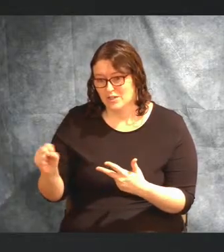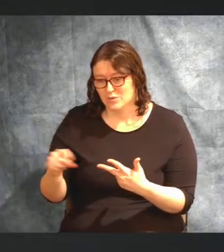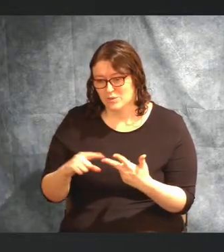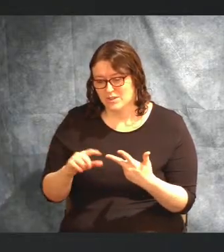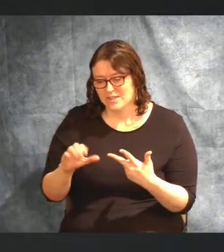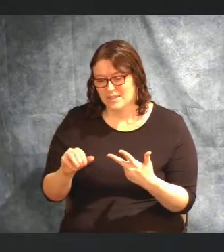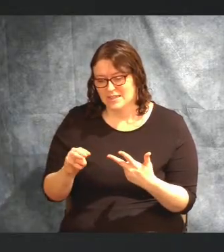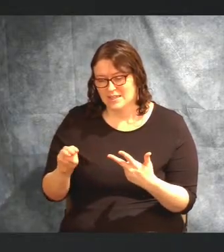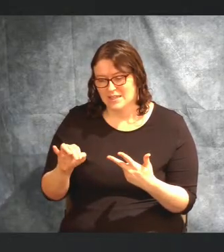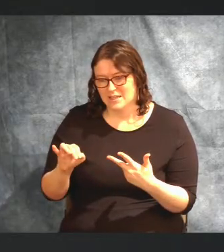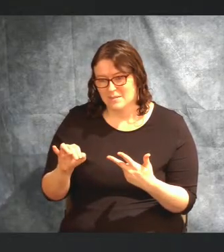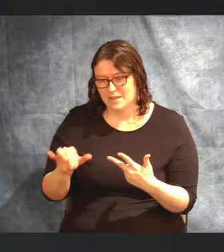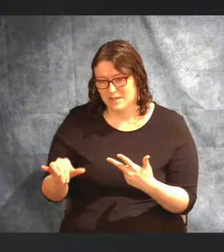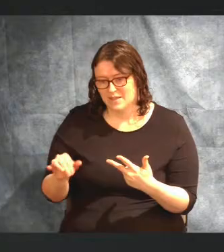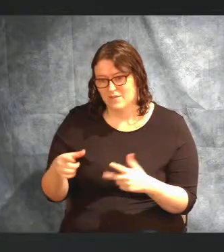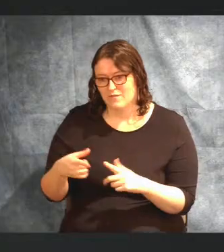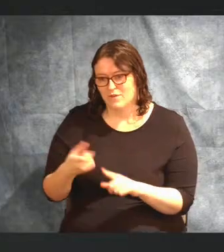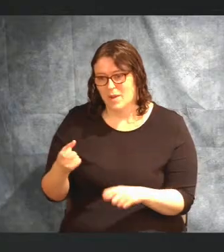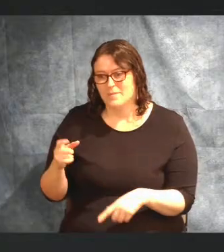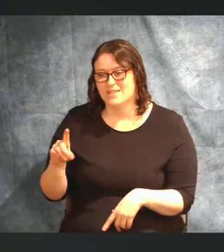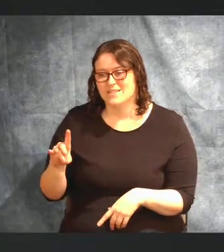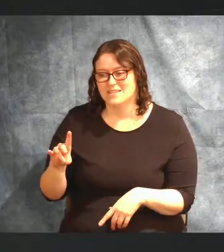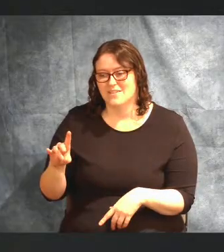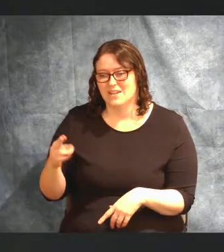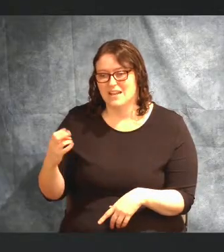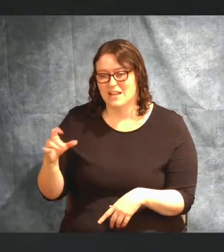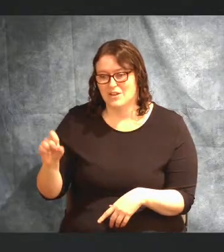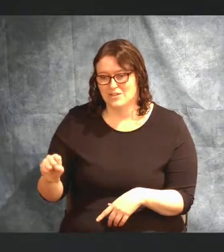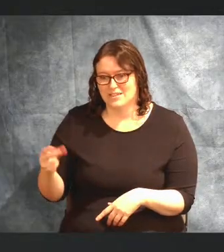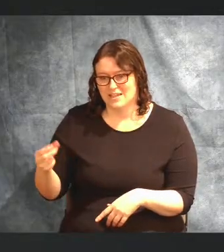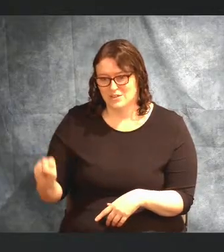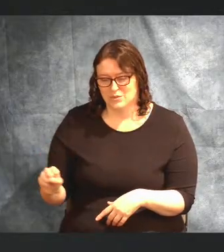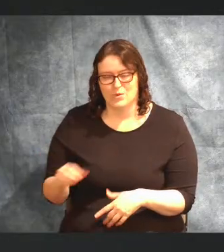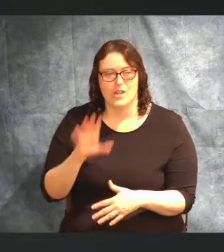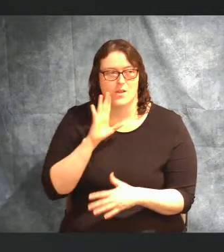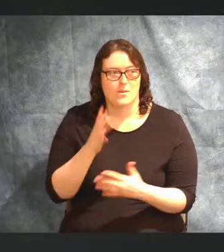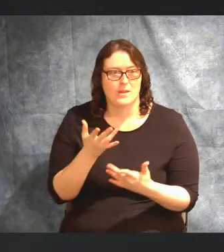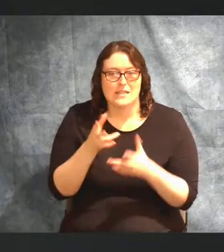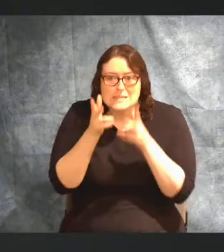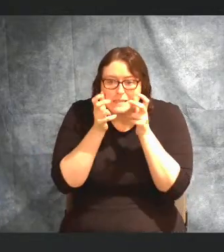from Seven Hills High School. They're here for a short time. They're going to soak it all in here